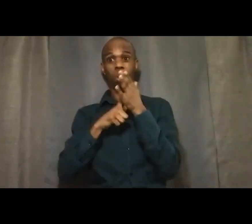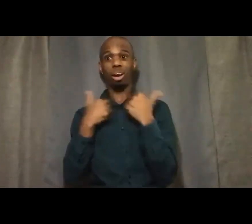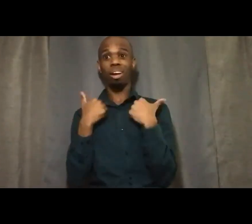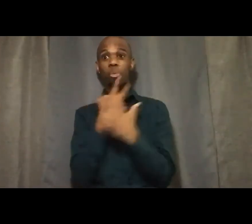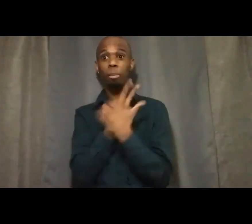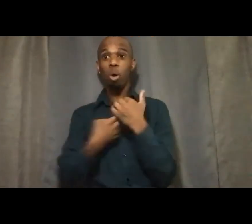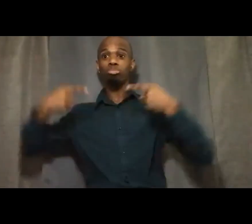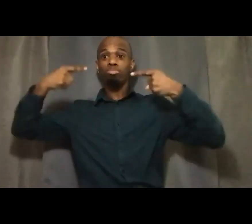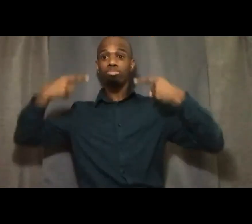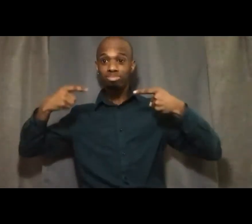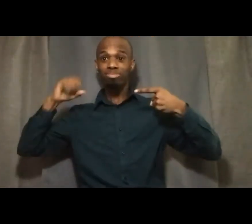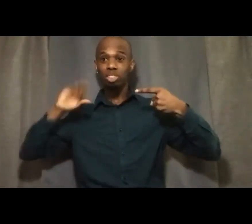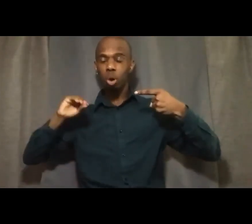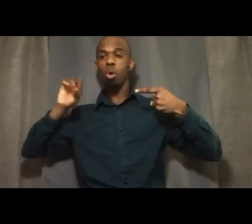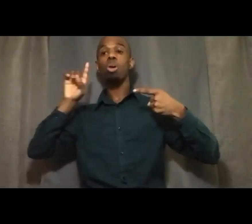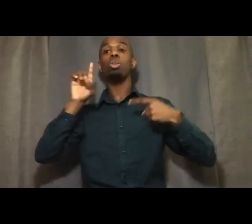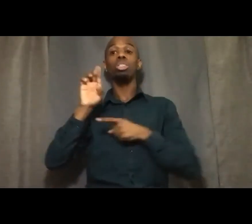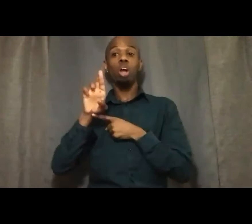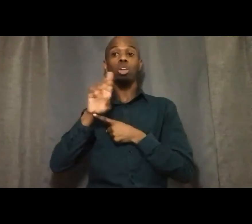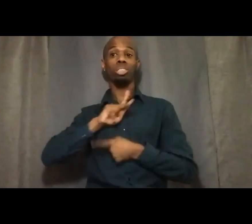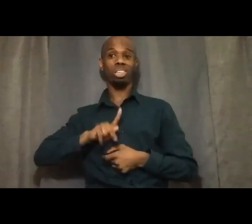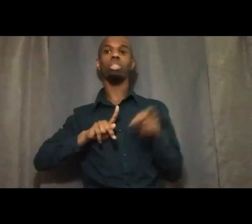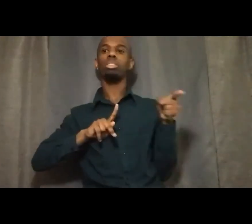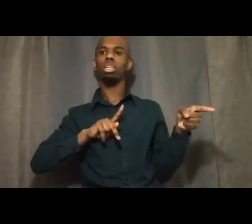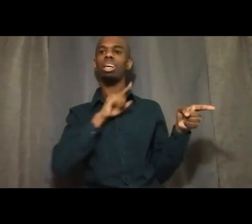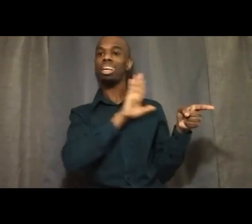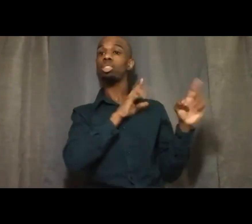was pointing to extreme materialism and capitalism